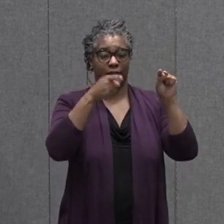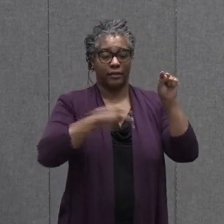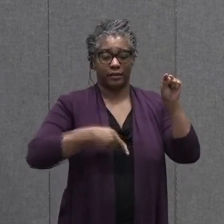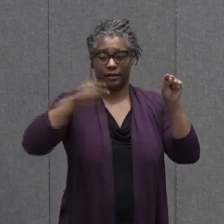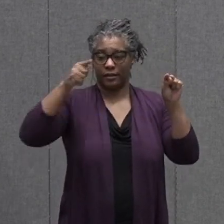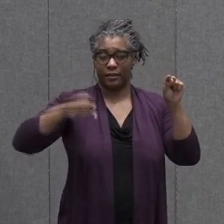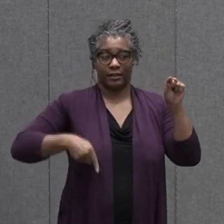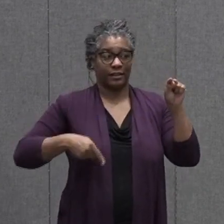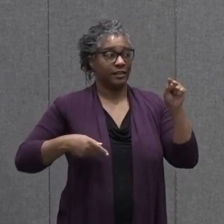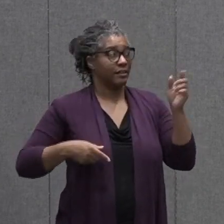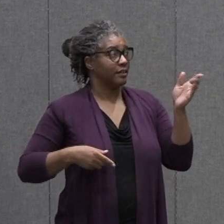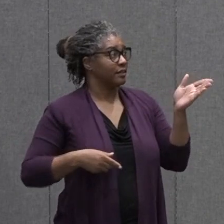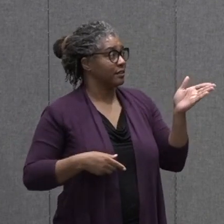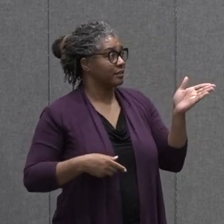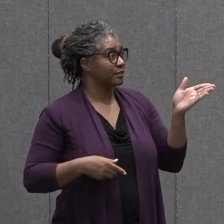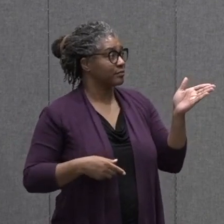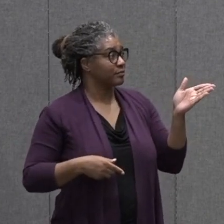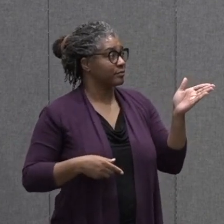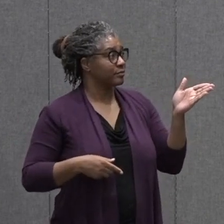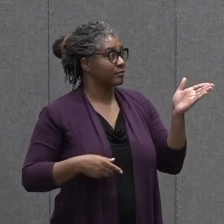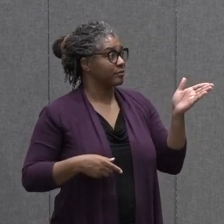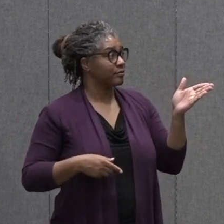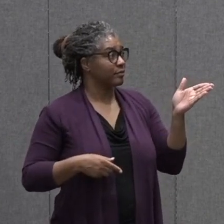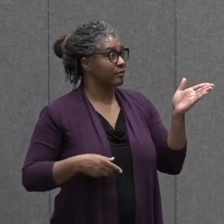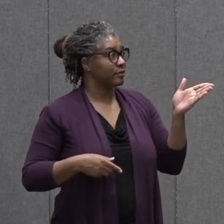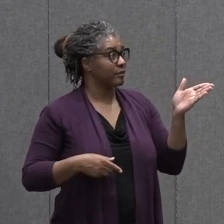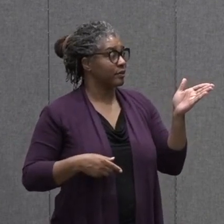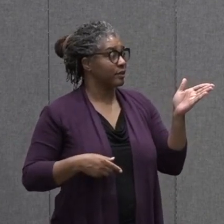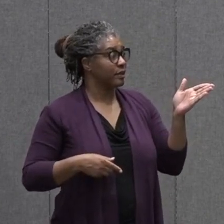Here, I'm going to record the letter or the number three.